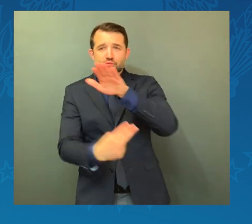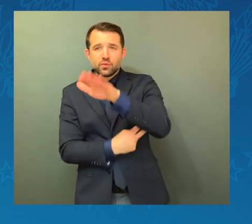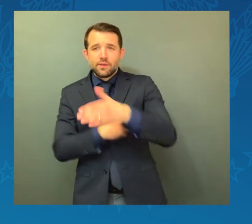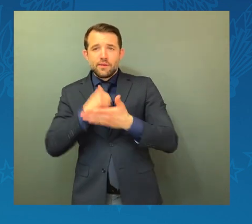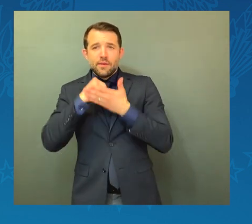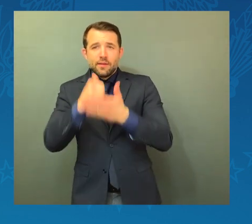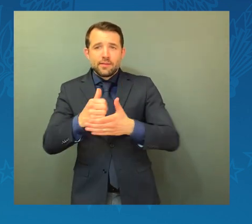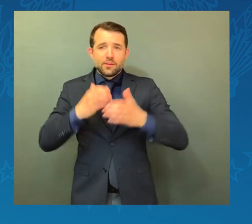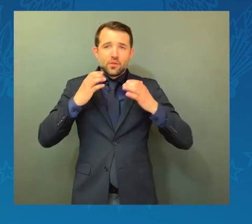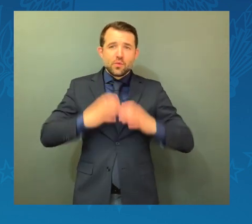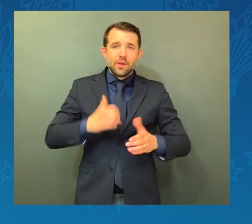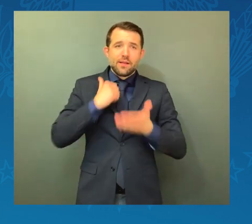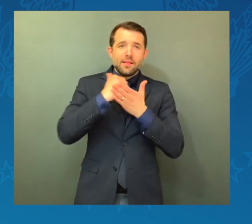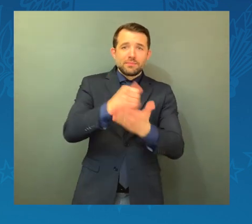And the Bipartisan Infrastructure Law